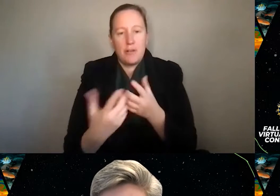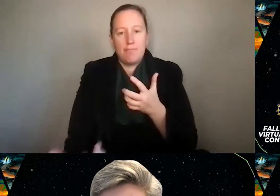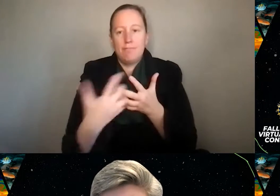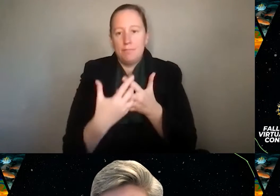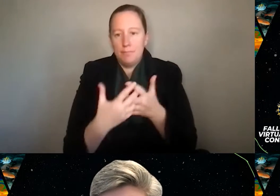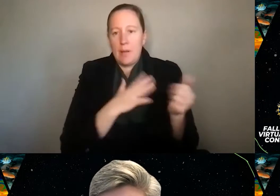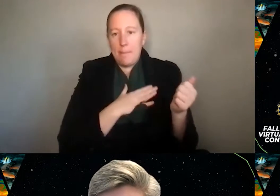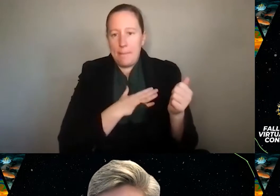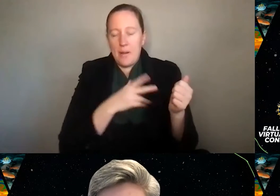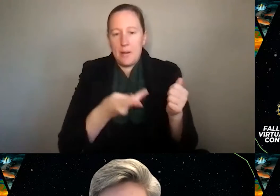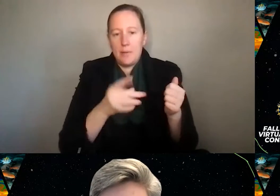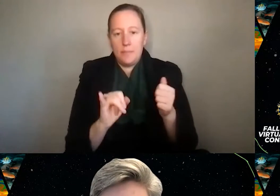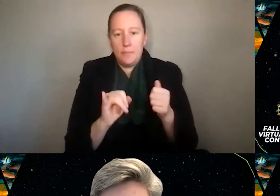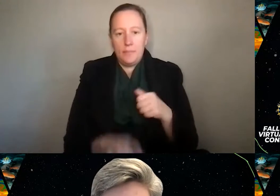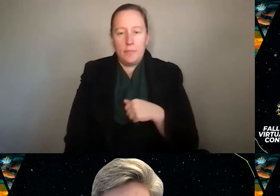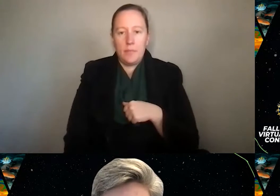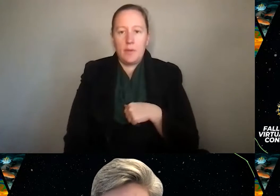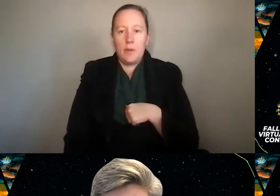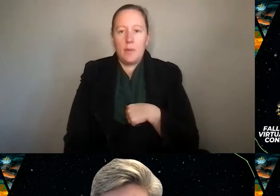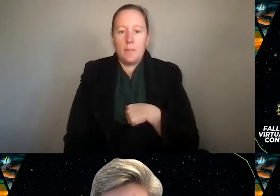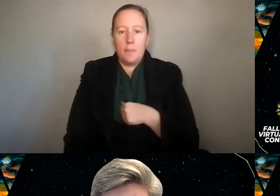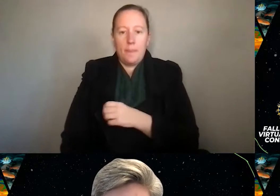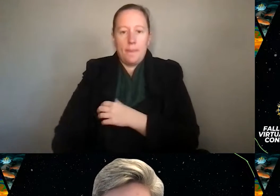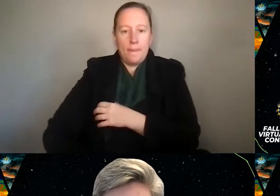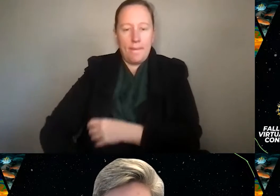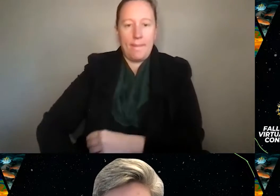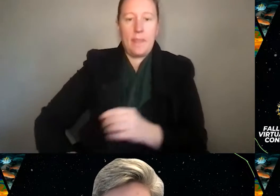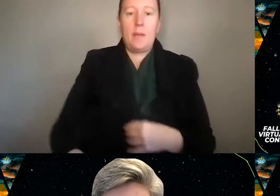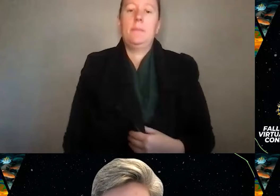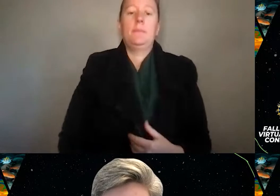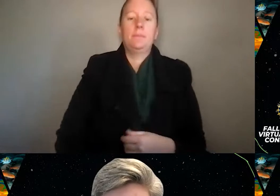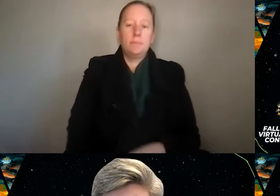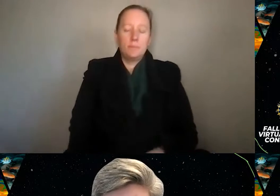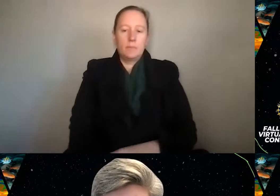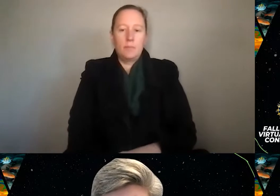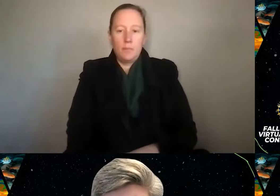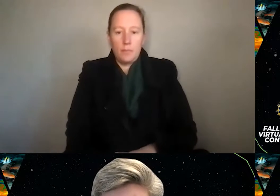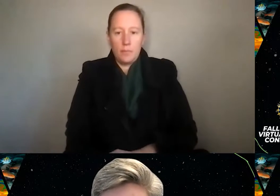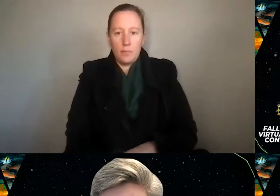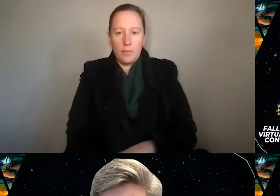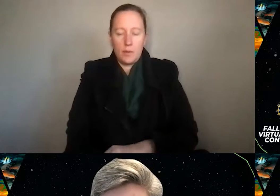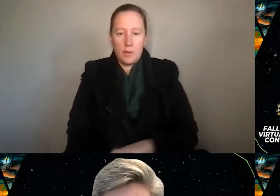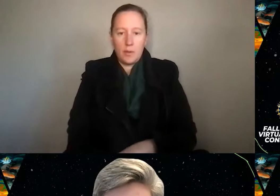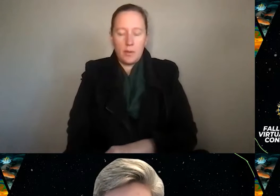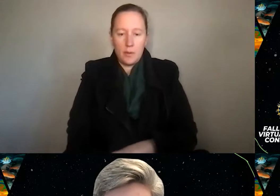Elsa Gonzalez: Well, welcome everyone. I want to apologize because I see several of